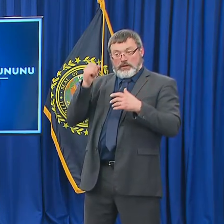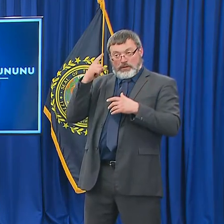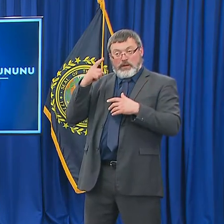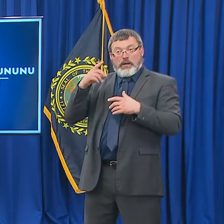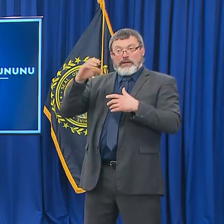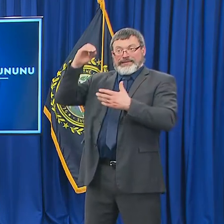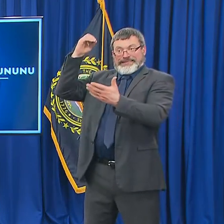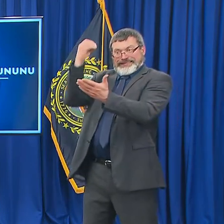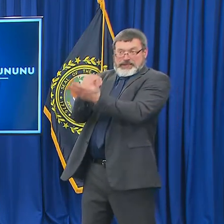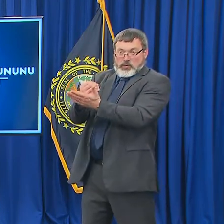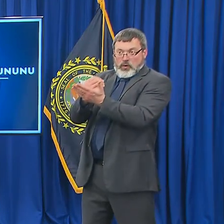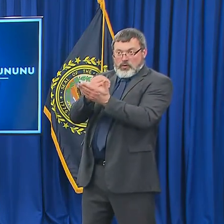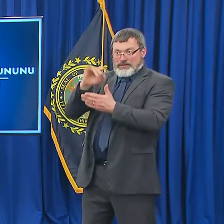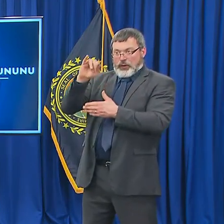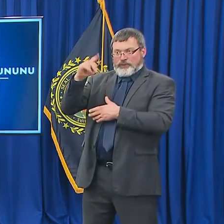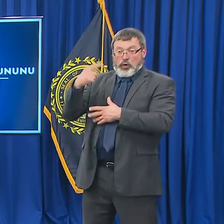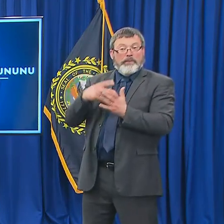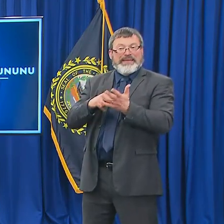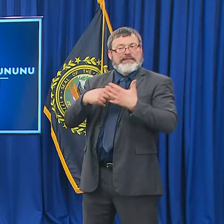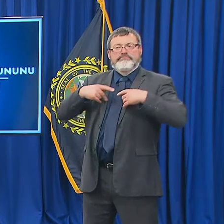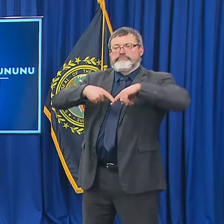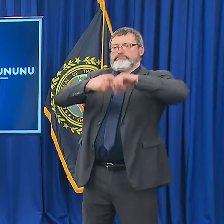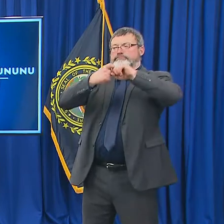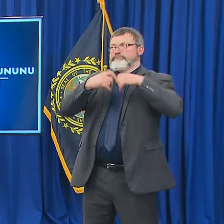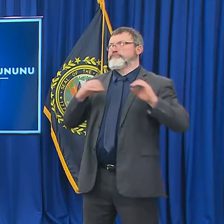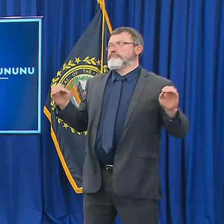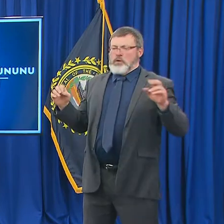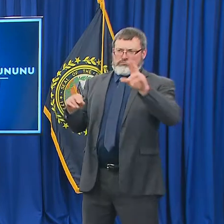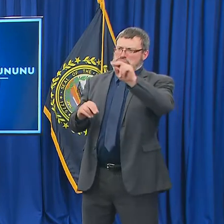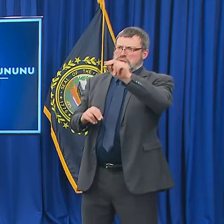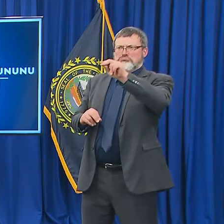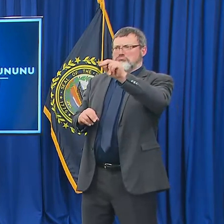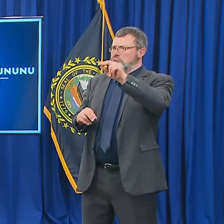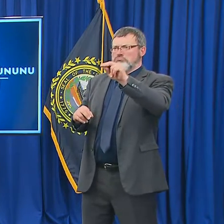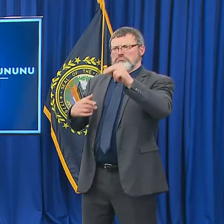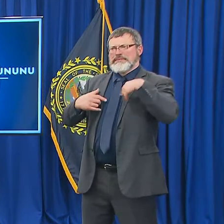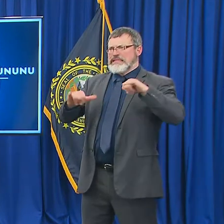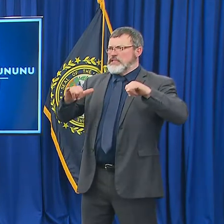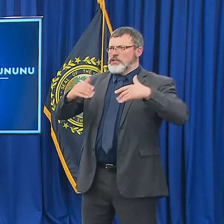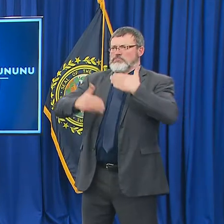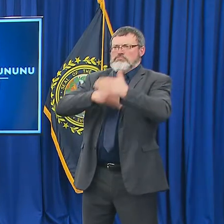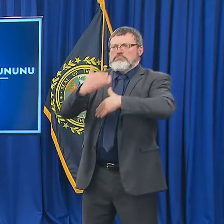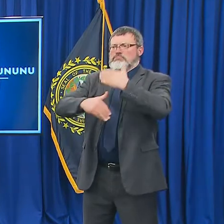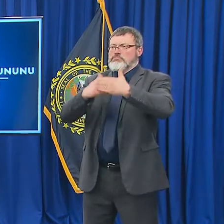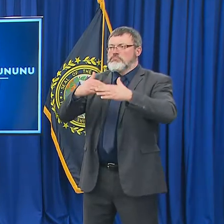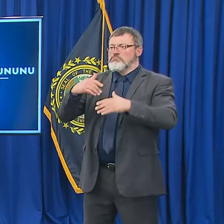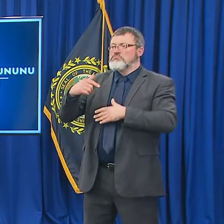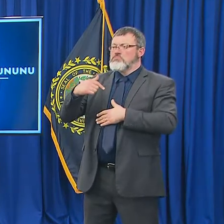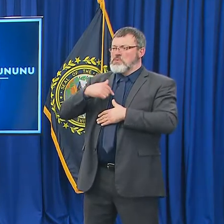So that is not true for every state. In fact, it's not true for most states. But it is here. And so we do have some of the financial resources